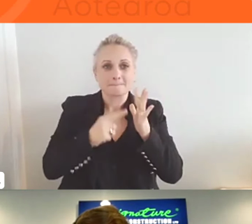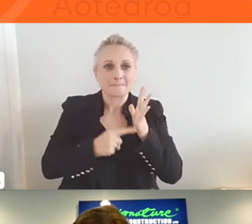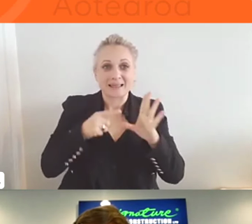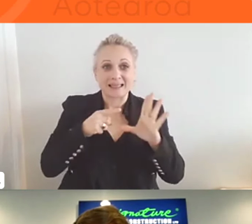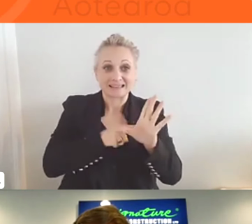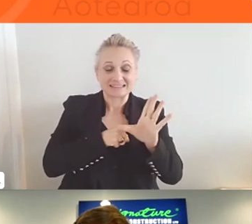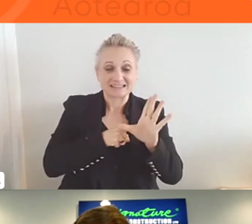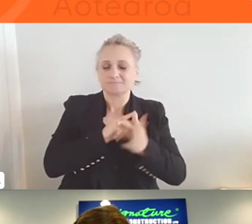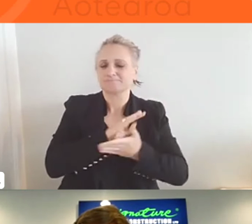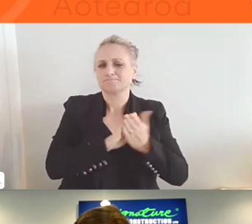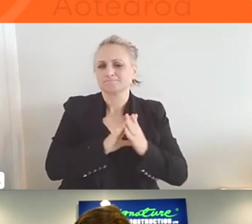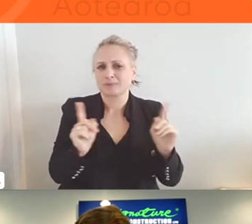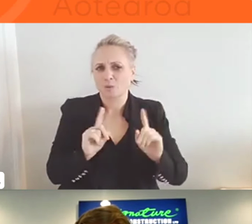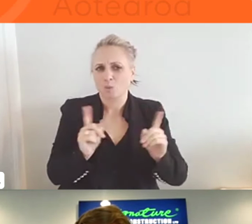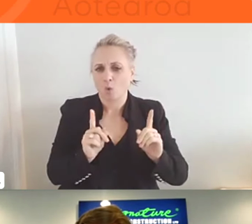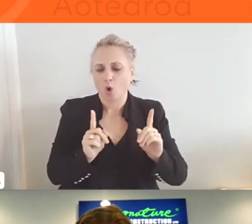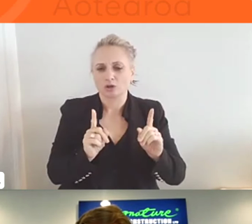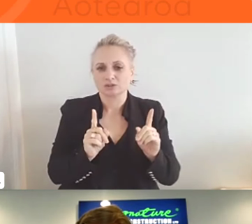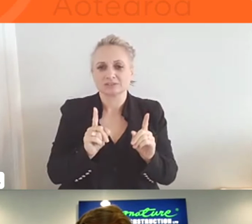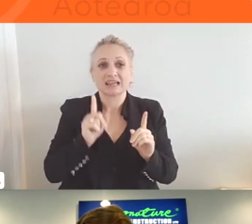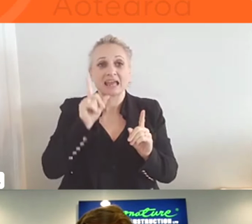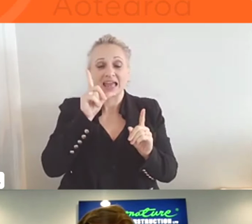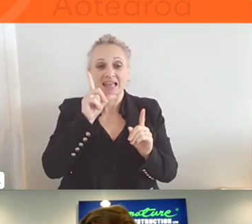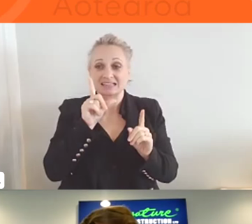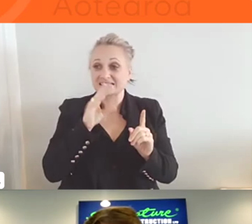allows somebody to actually use a toilet. That is visitability